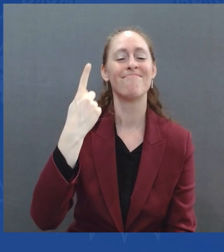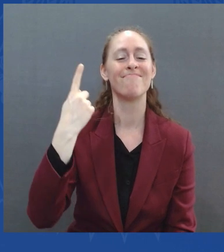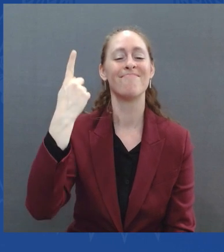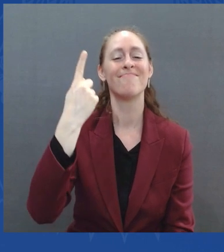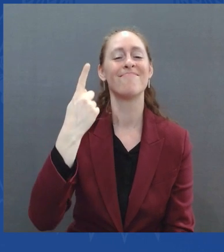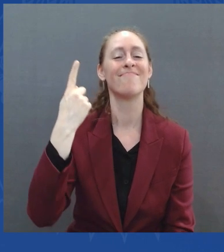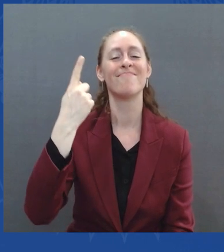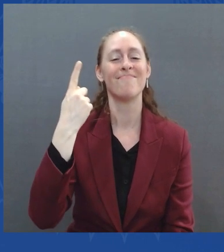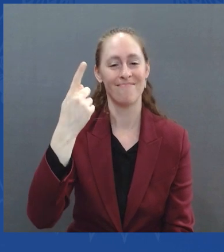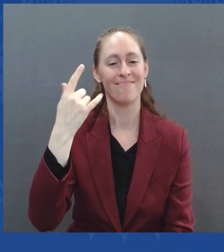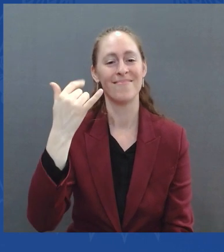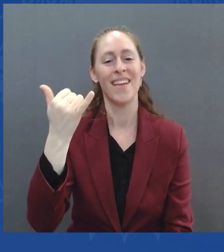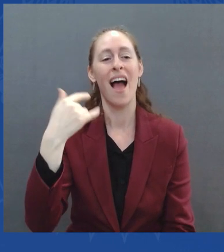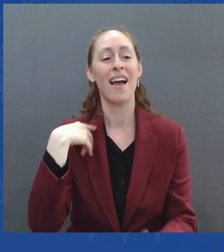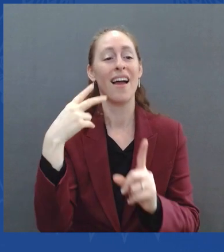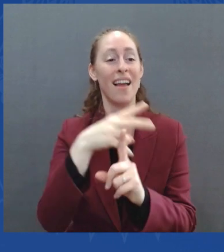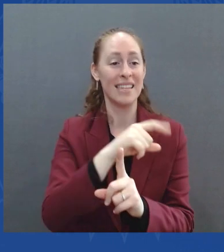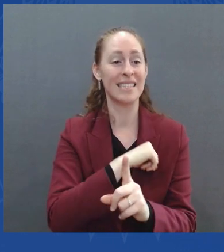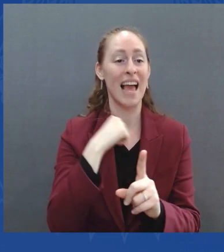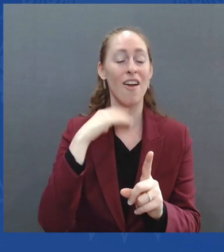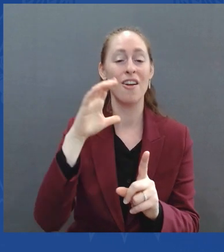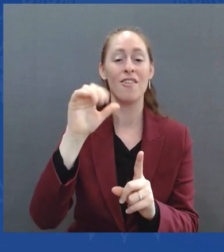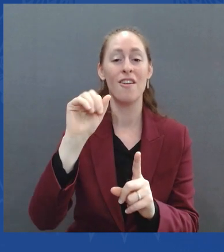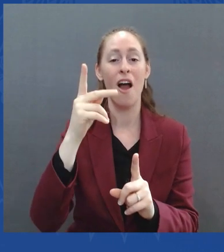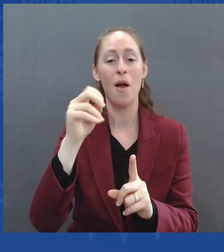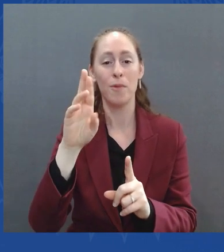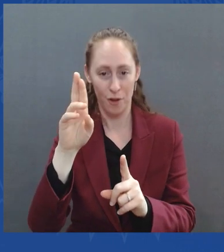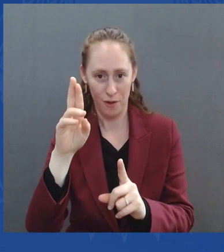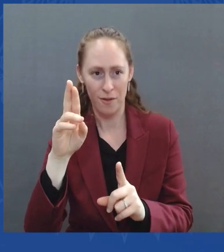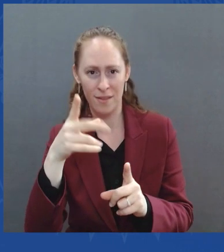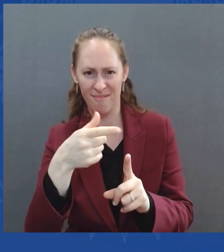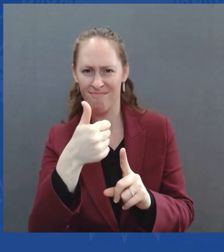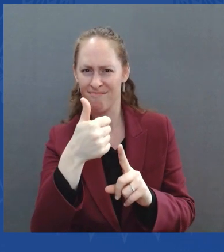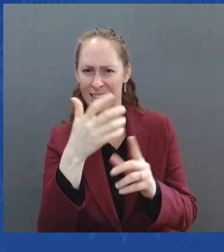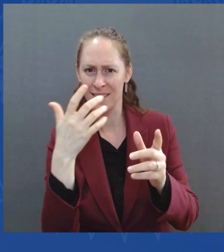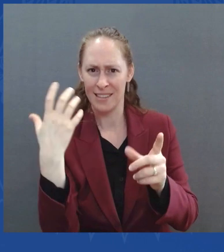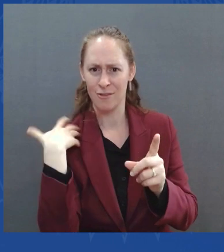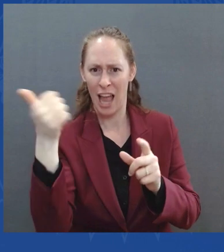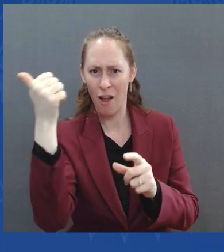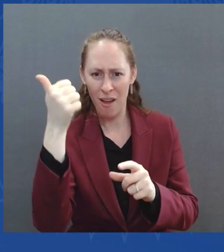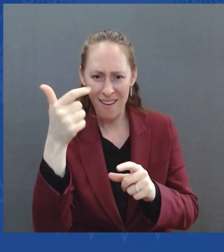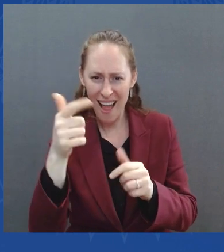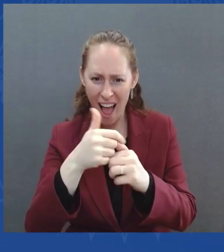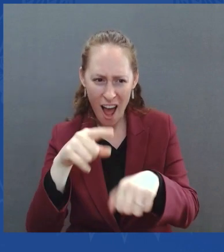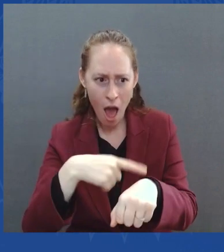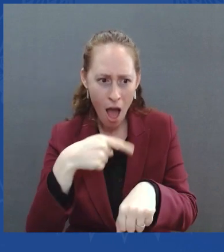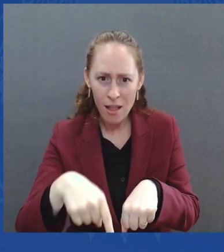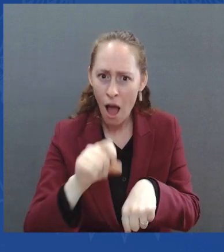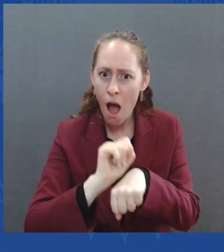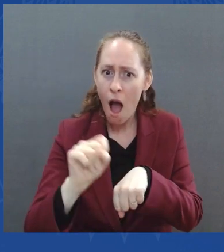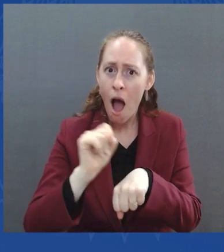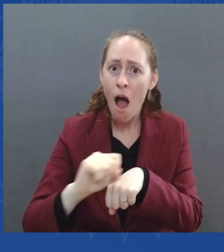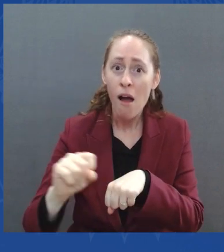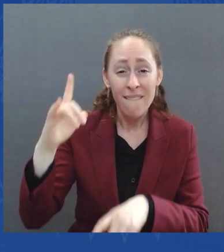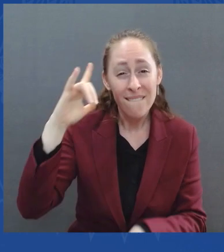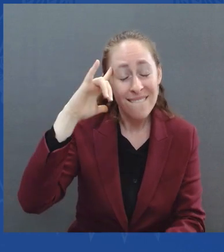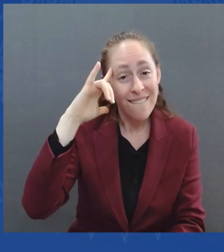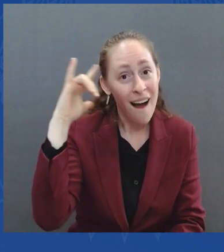How many years, Tommy, you've been working on this? Senator Carper: 400. The President: